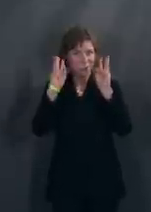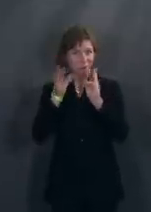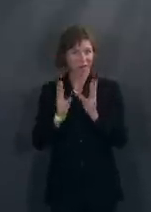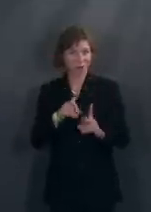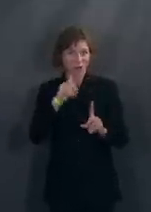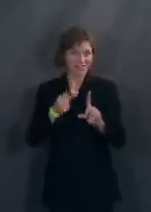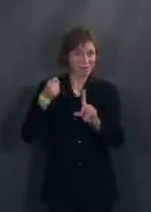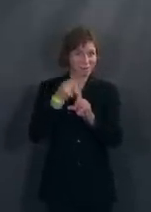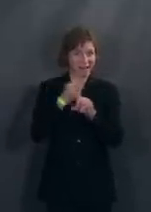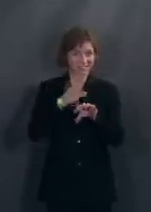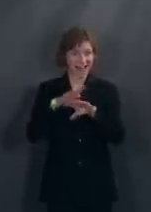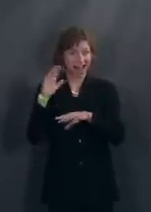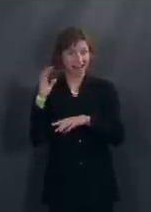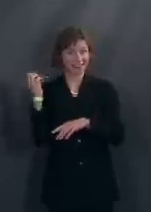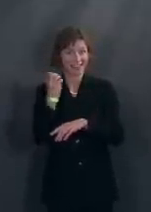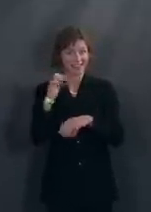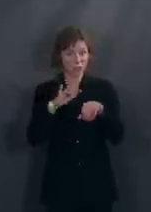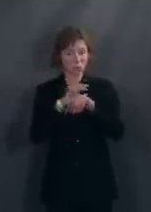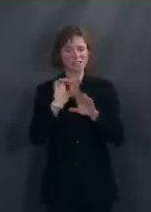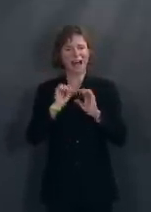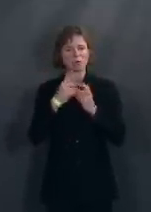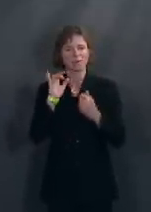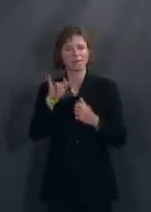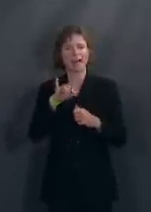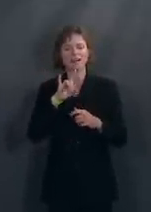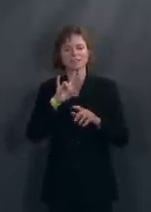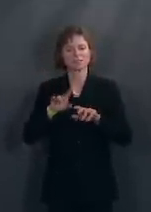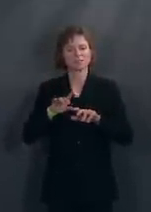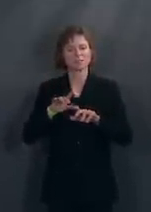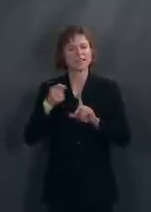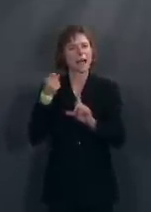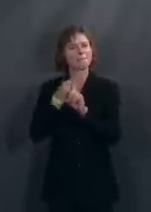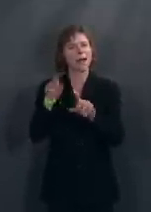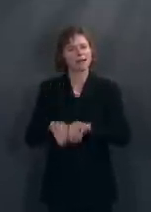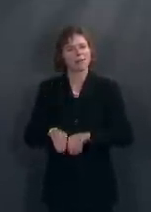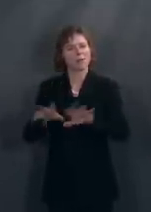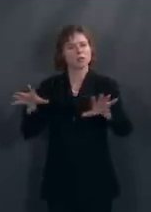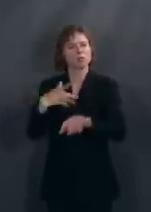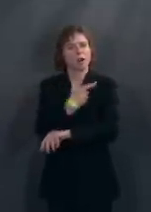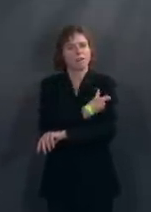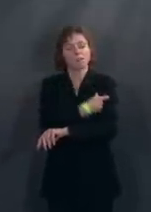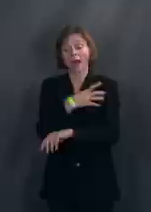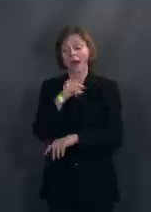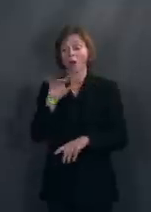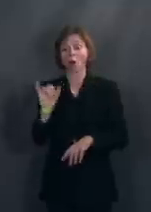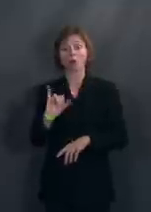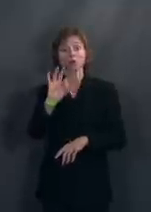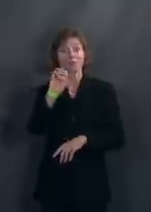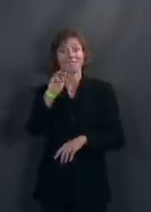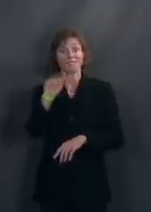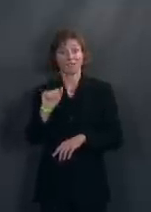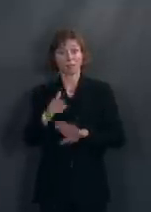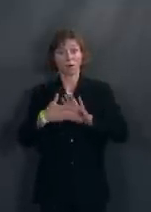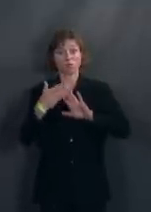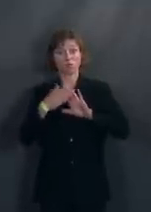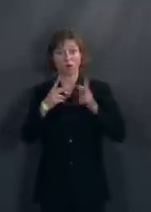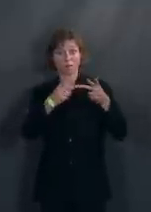has impacted the rollout of these doses. And also, on the FEMA run sites that the president wants to set up,